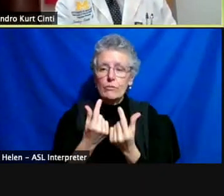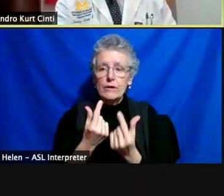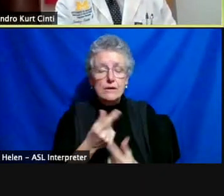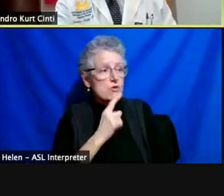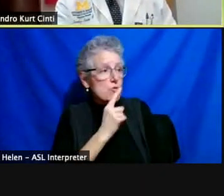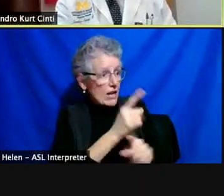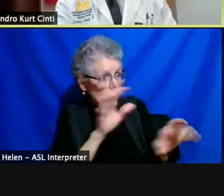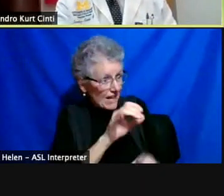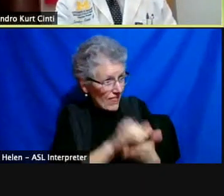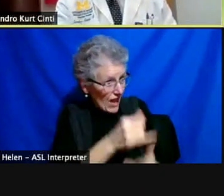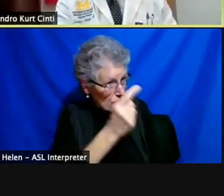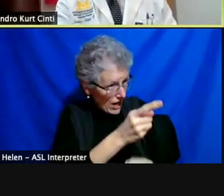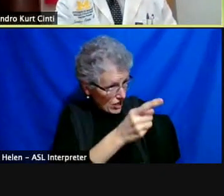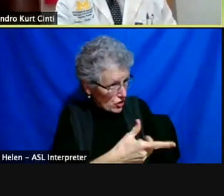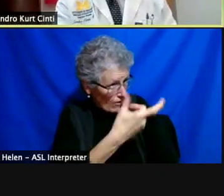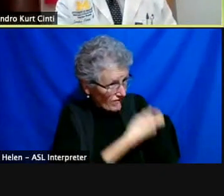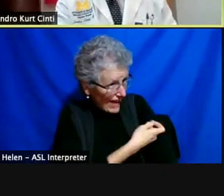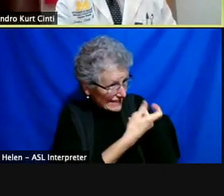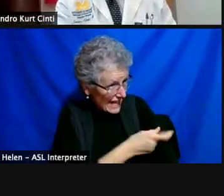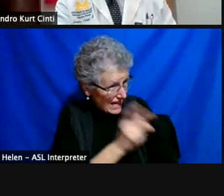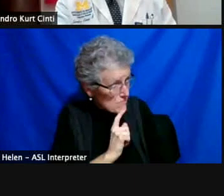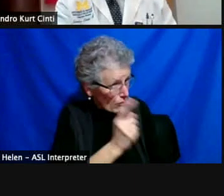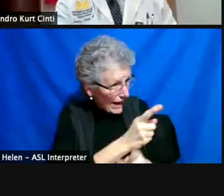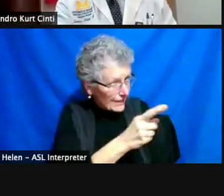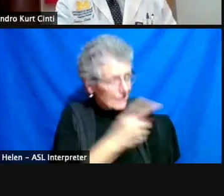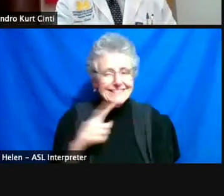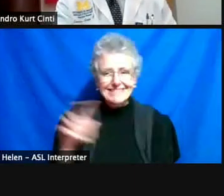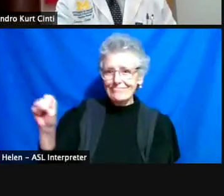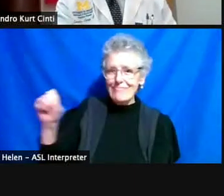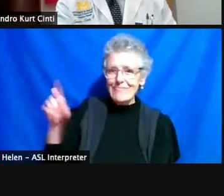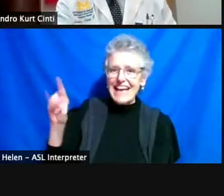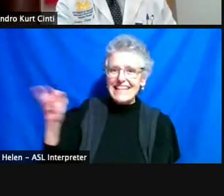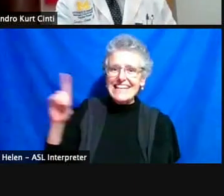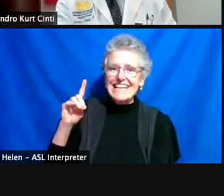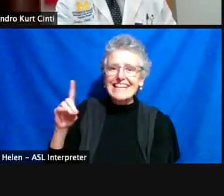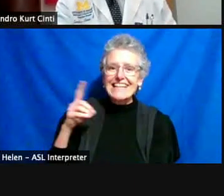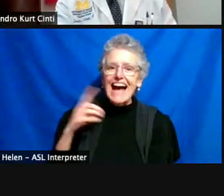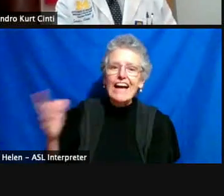Didn't you actually go out and vaccinate- Yeah, yeah. I did. I grabbed some volunteers.